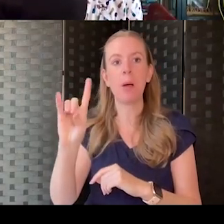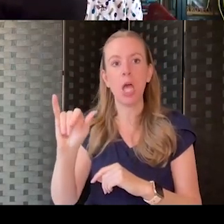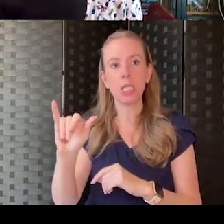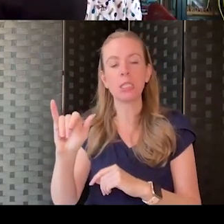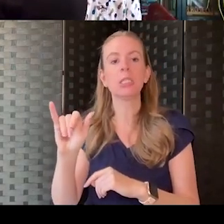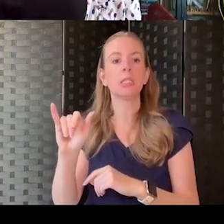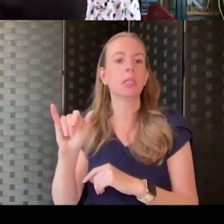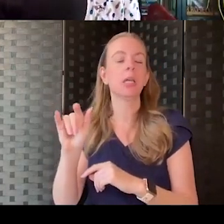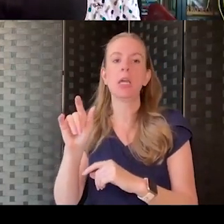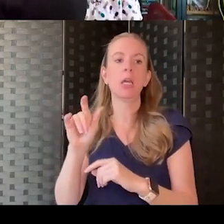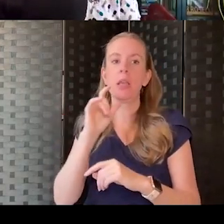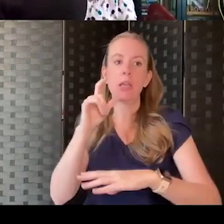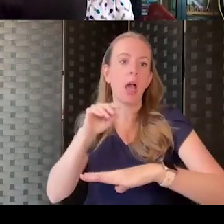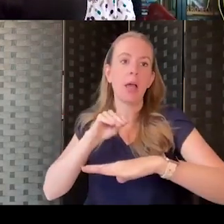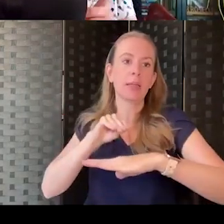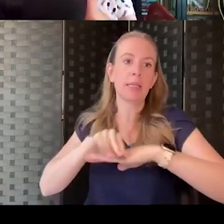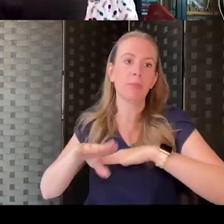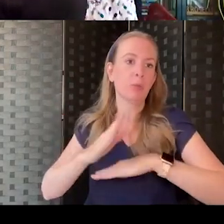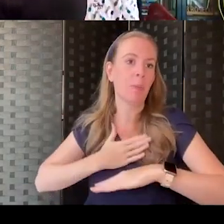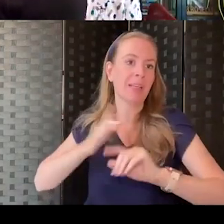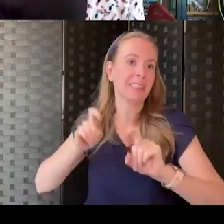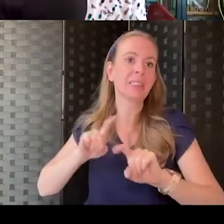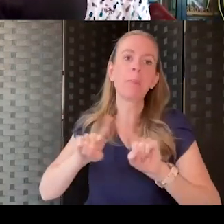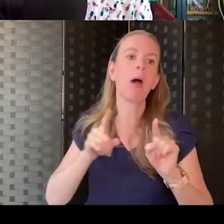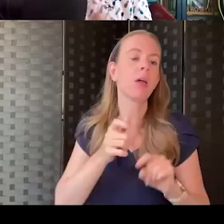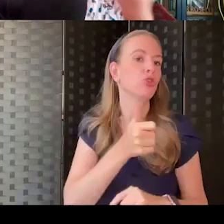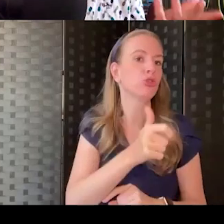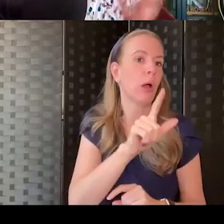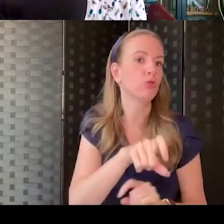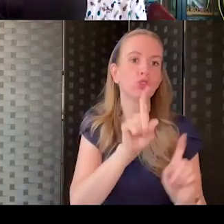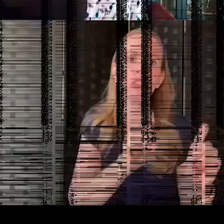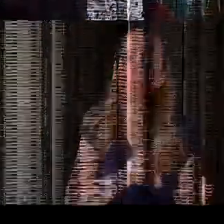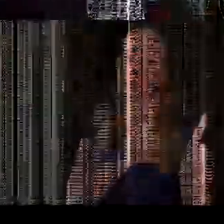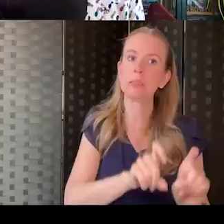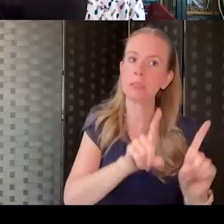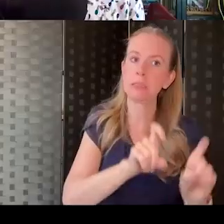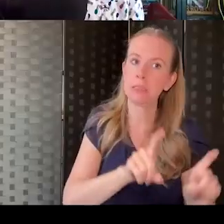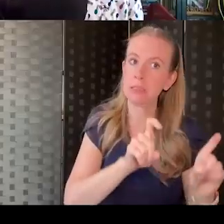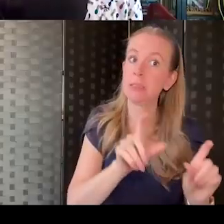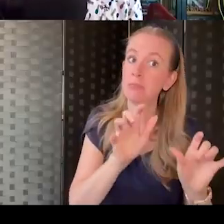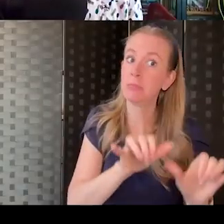impact in my testing but you should always test on your own, a recurring theme. Adding colgroup